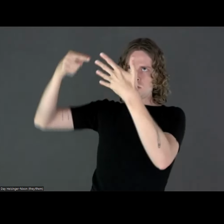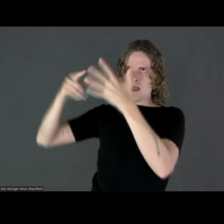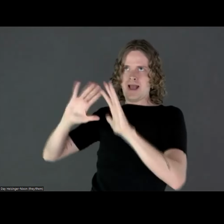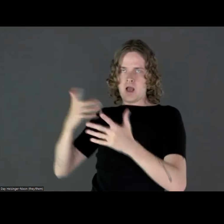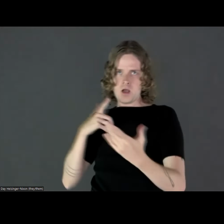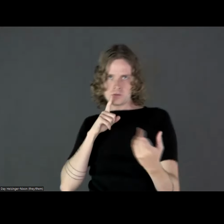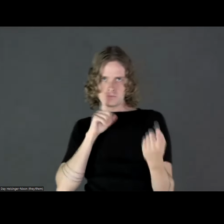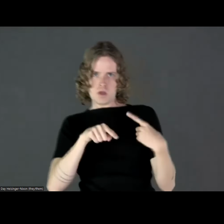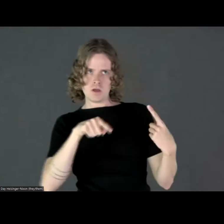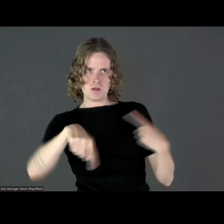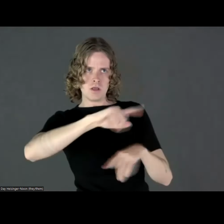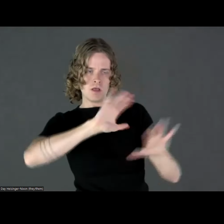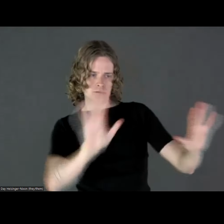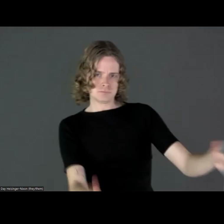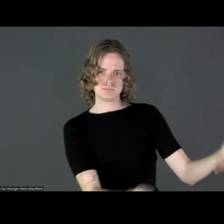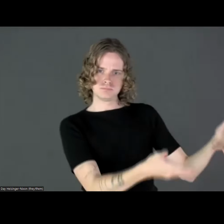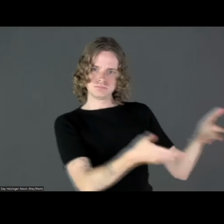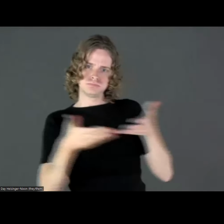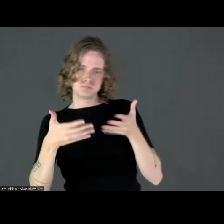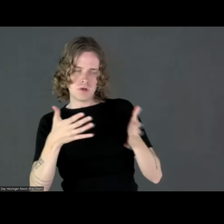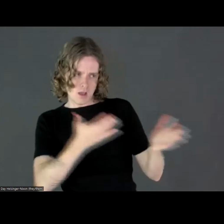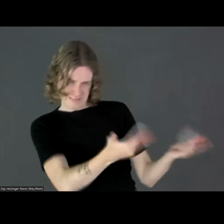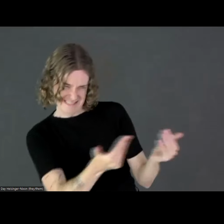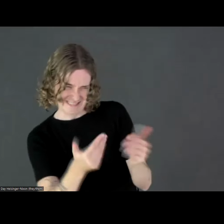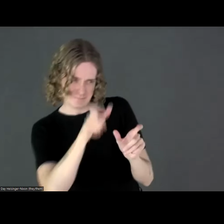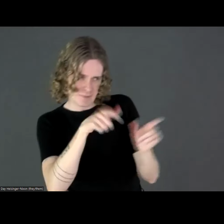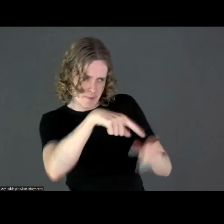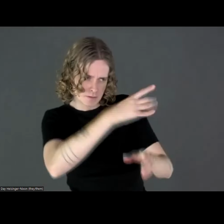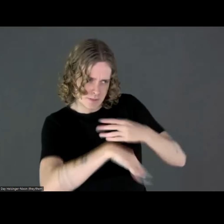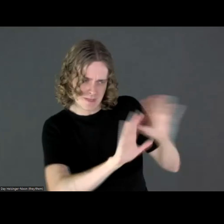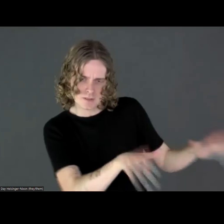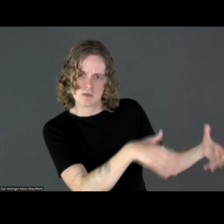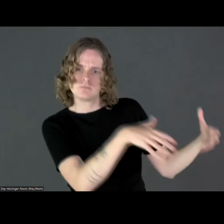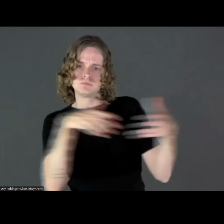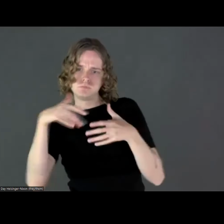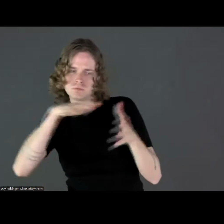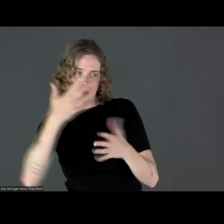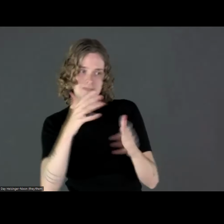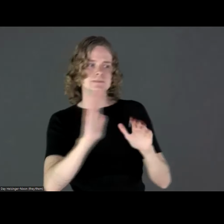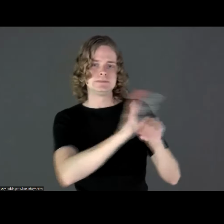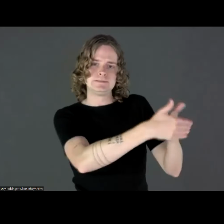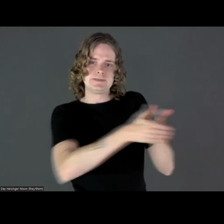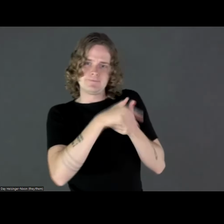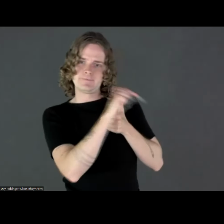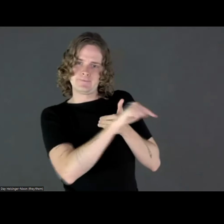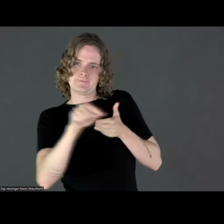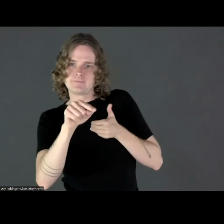of the crisis. We need to plan together, now for long term. And these plans must be made